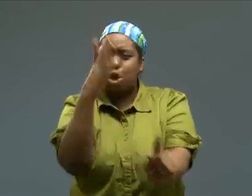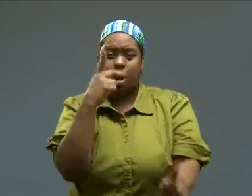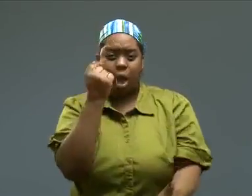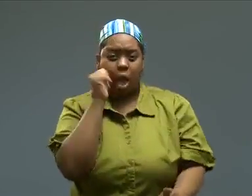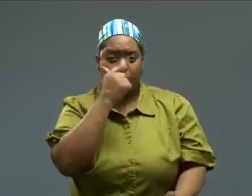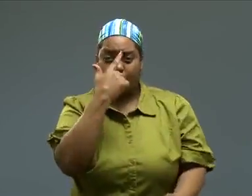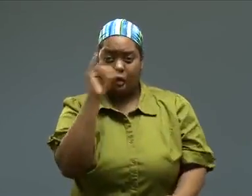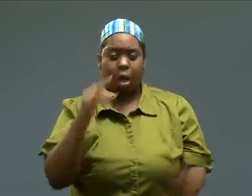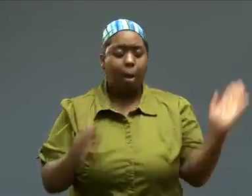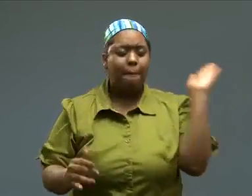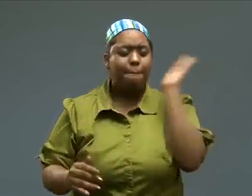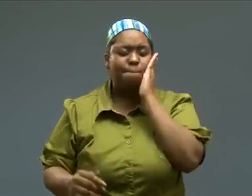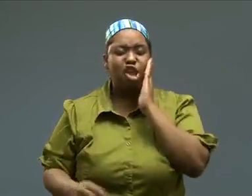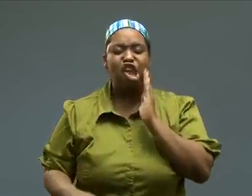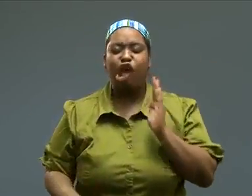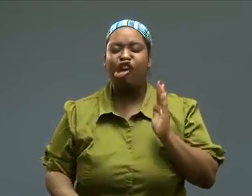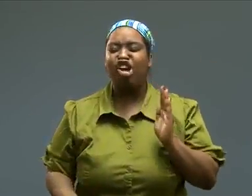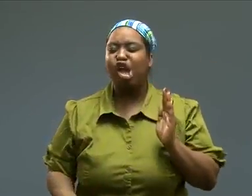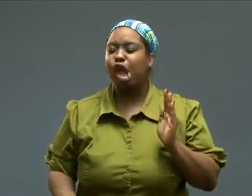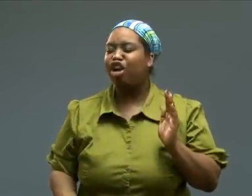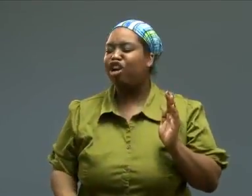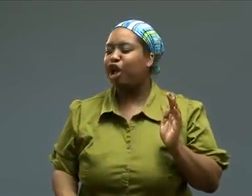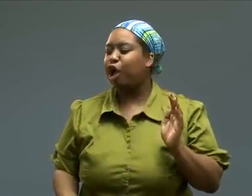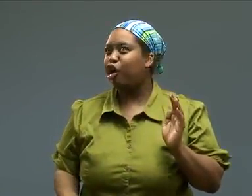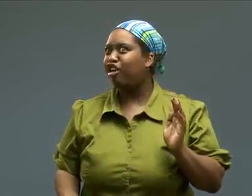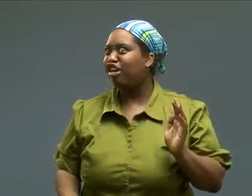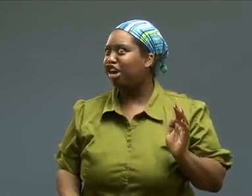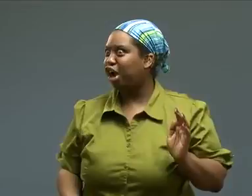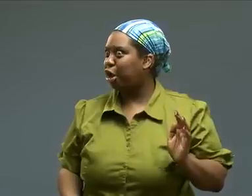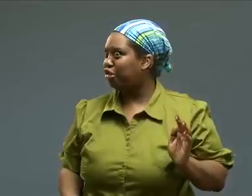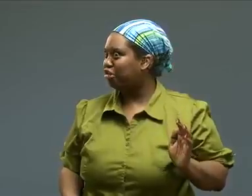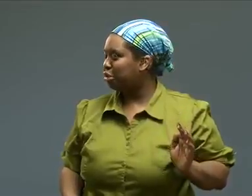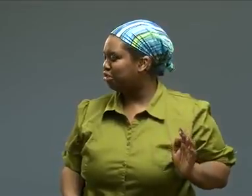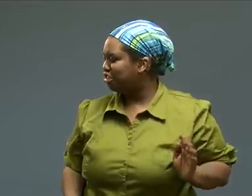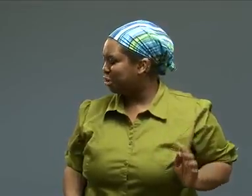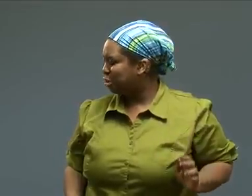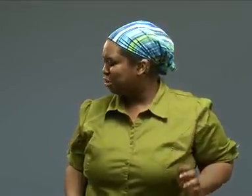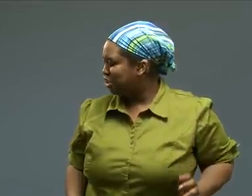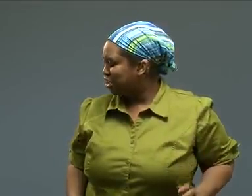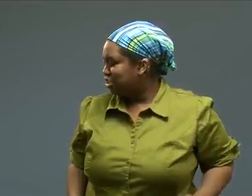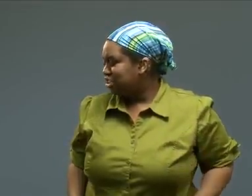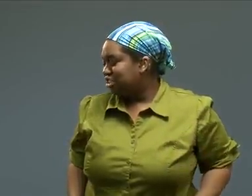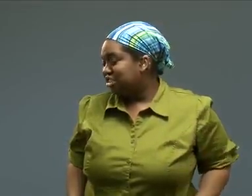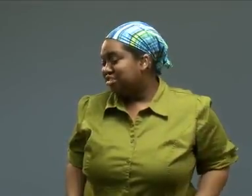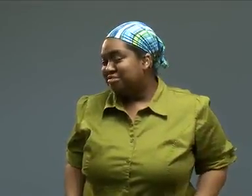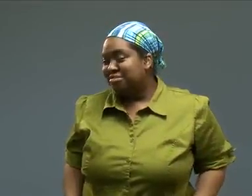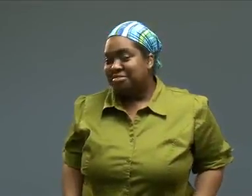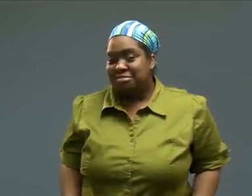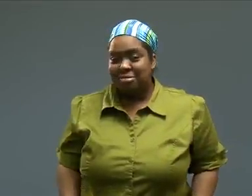It looked like this.....